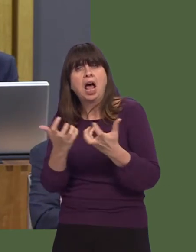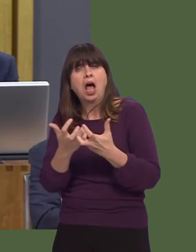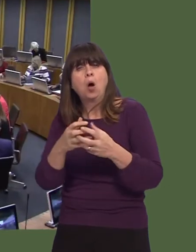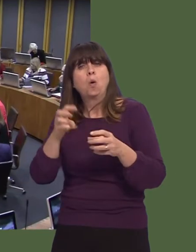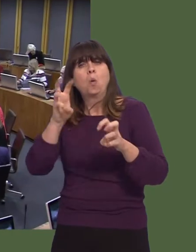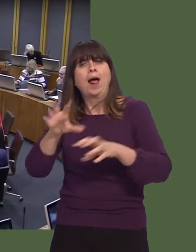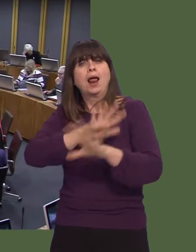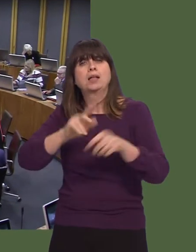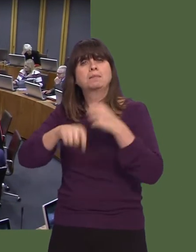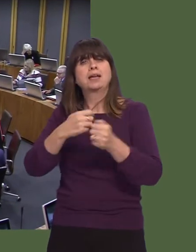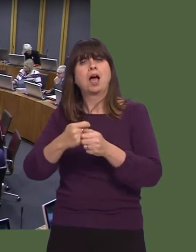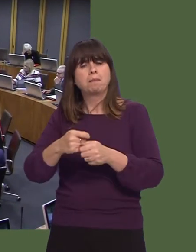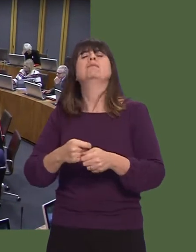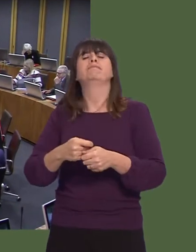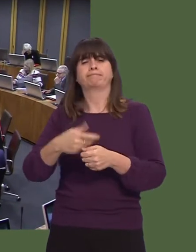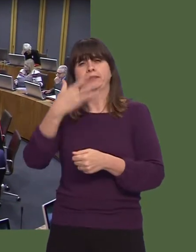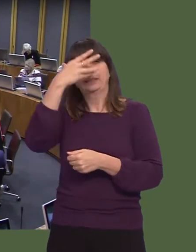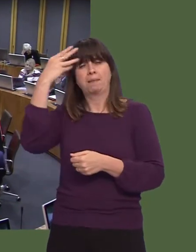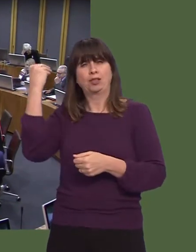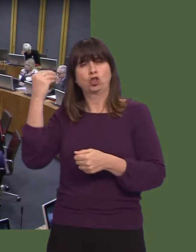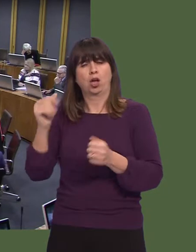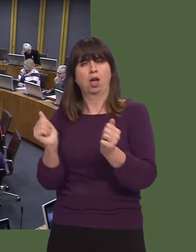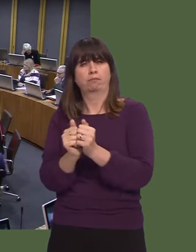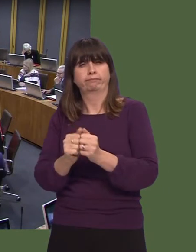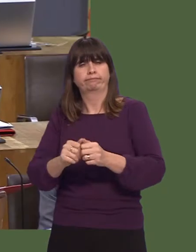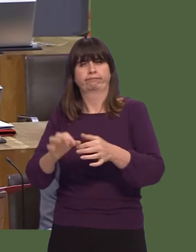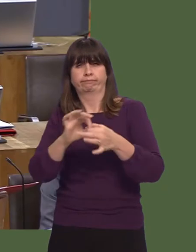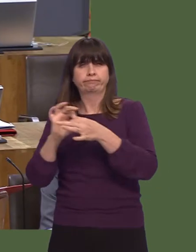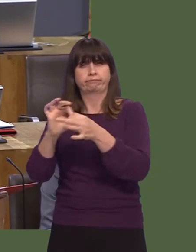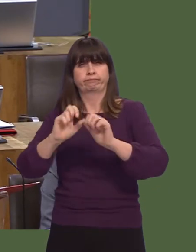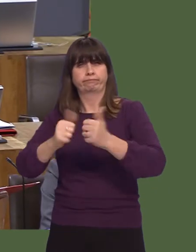Carwyn Jones AM: 'Taking Wales Forward' commits the Welsh Government to making Wales a dementia-friendly